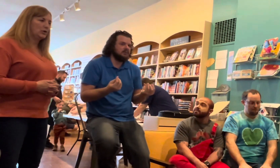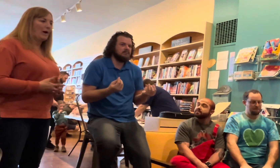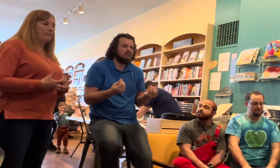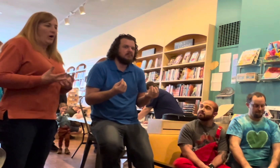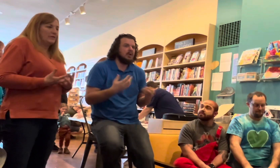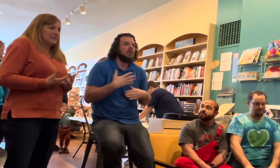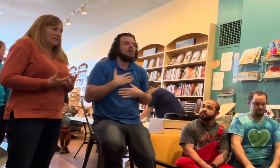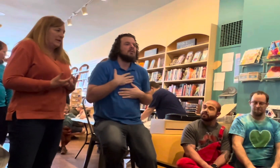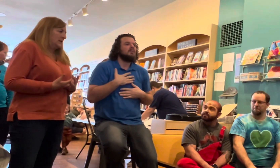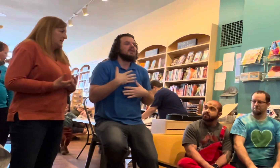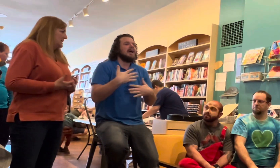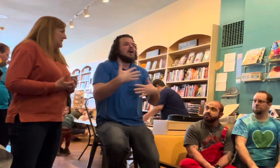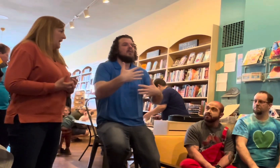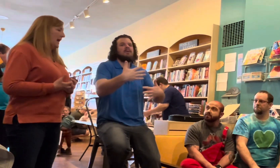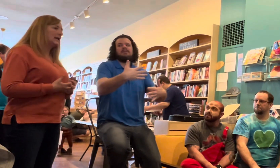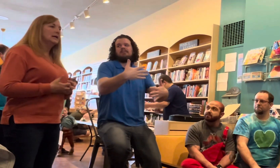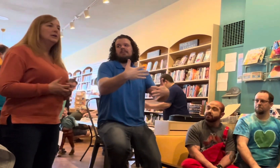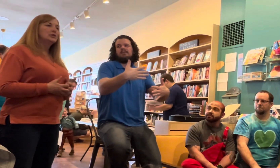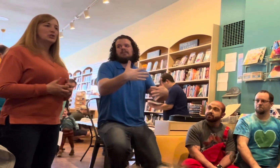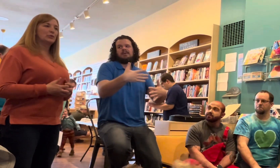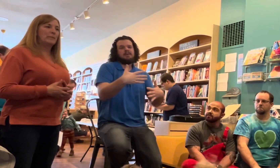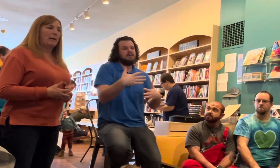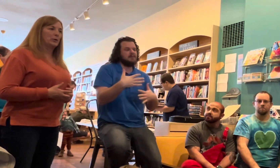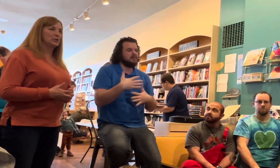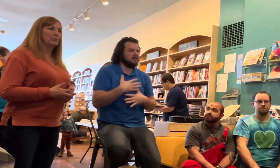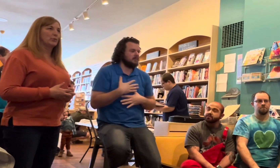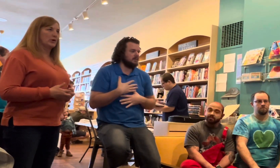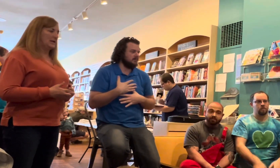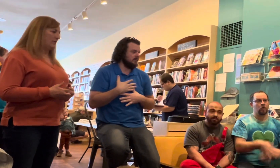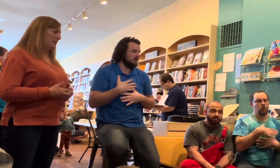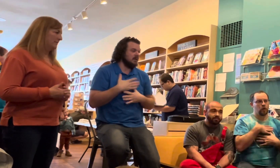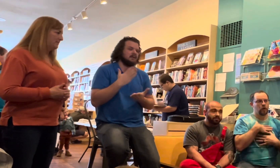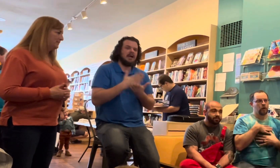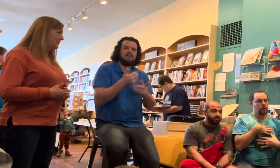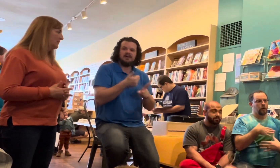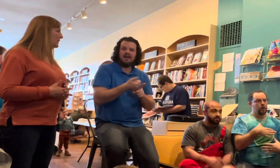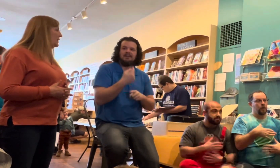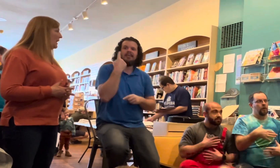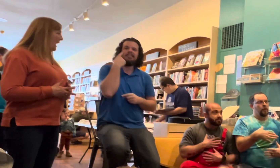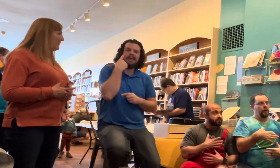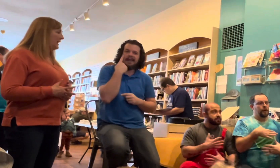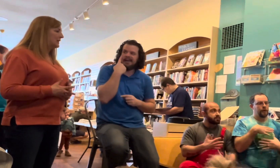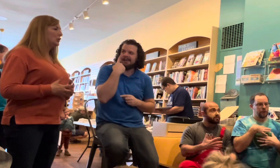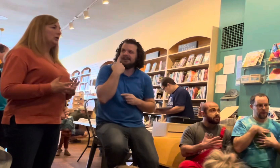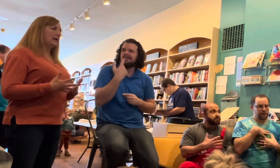you have all these feelings inside. Just remember to breathe. And then,